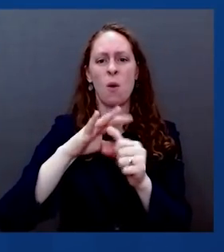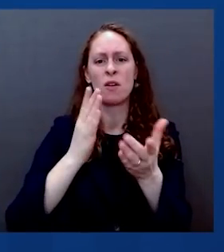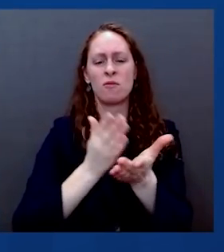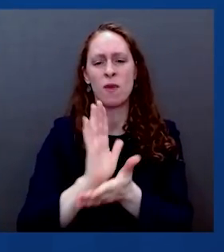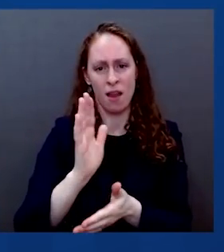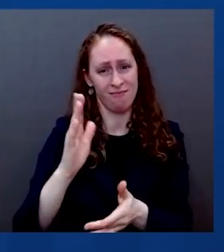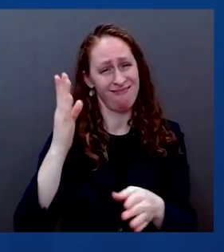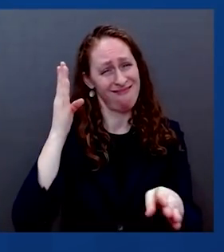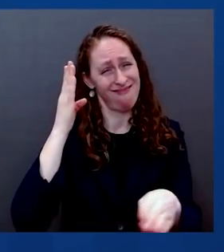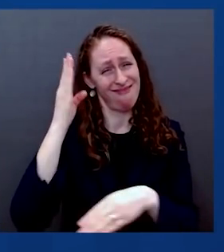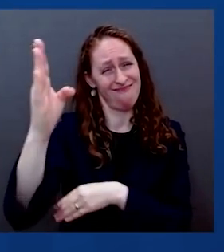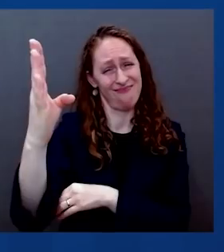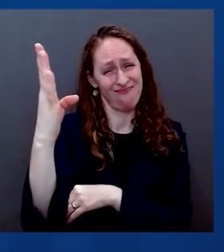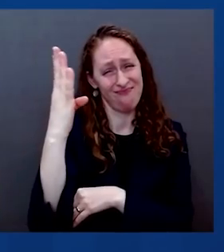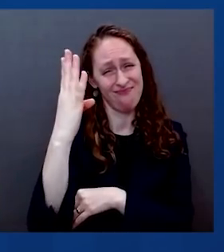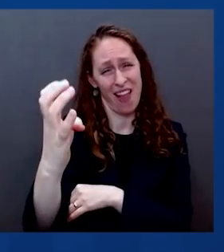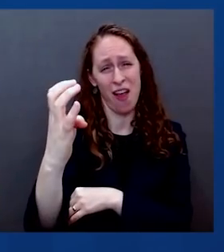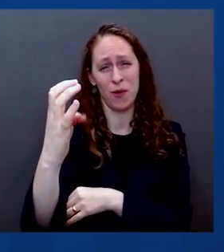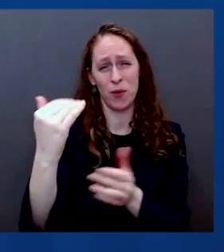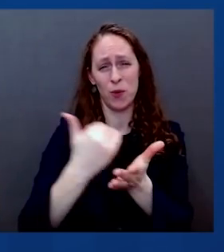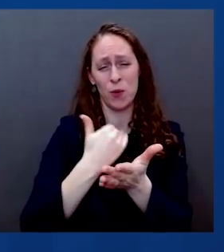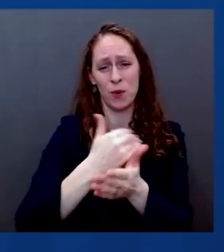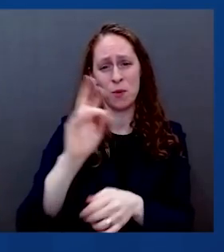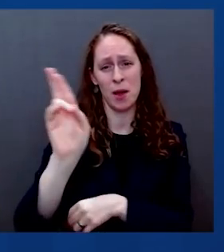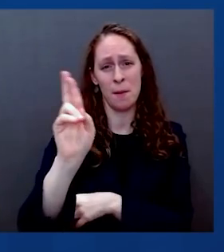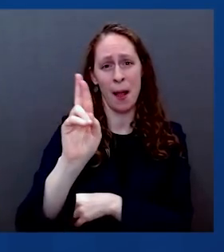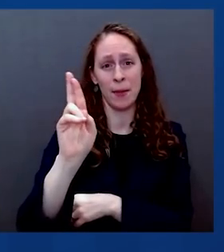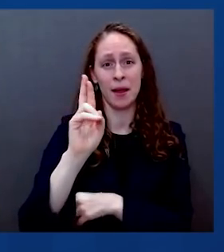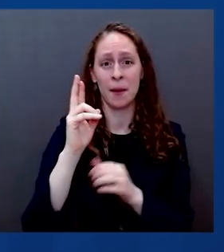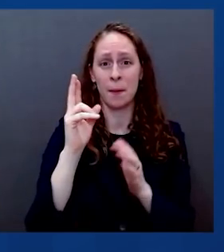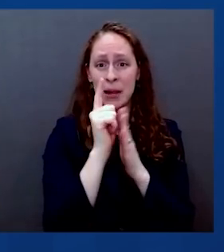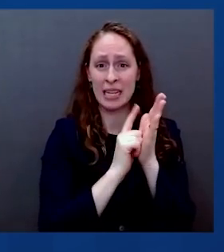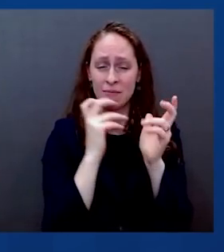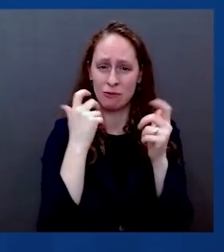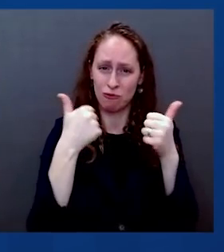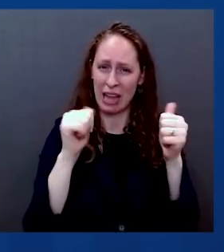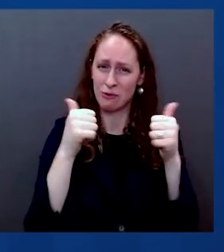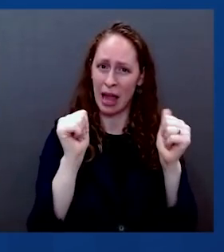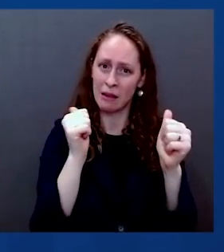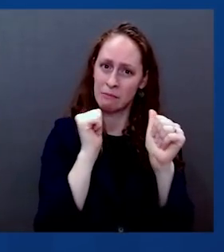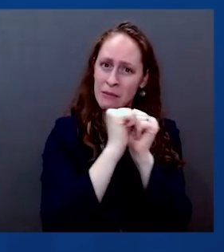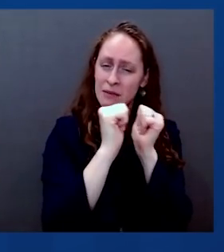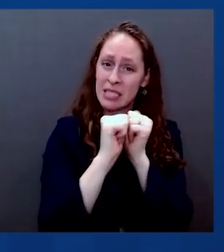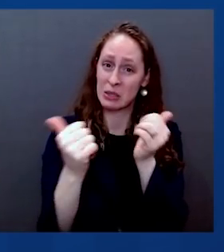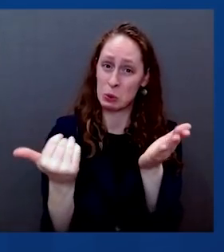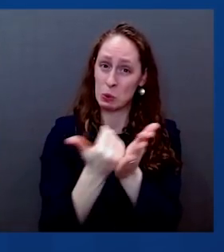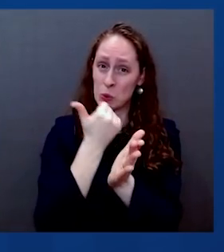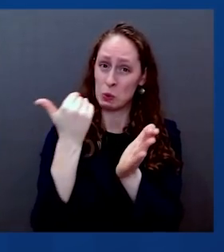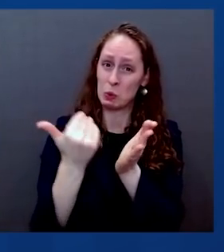And now, Republican legislators in several states have already announced plans to escalate the onslaught this year.